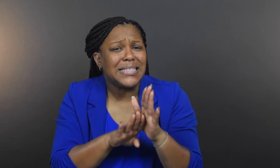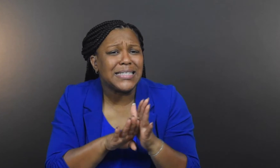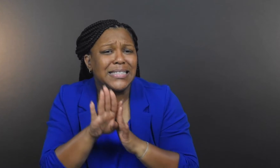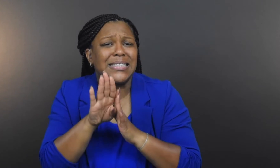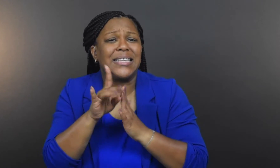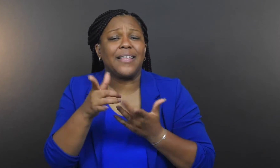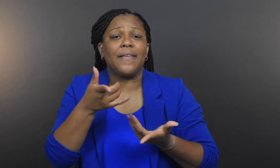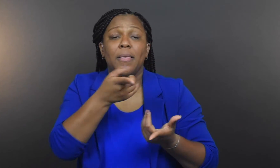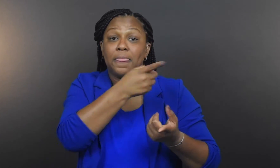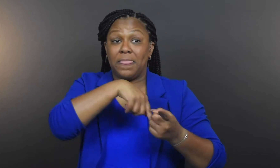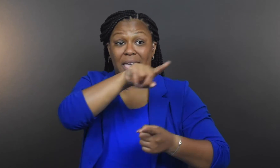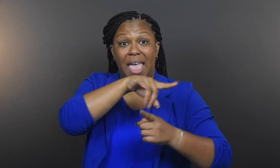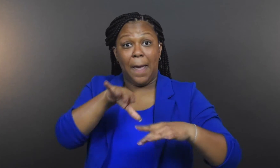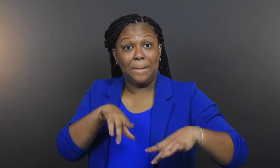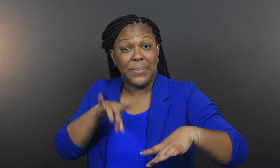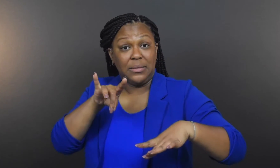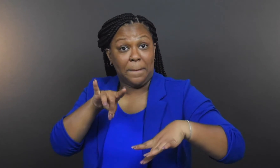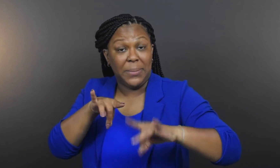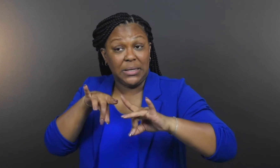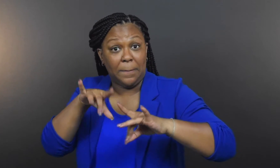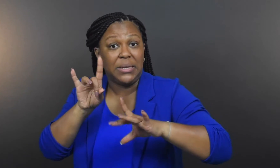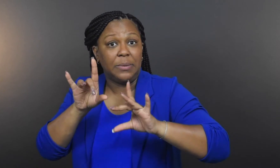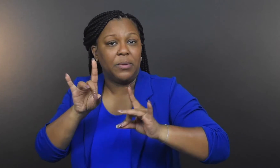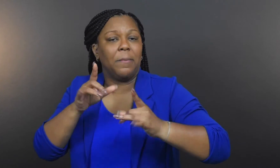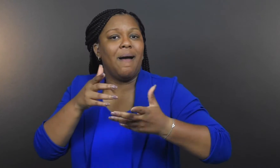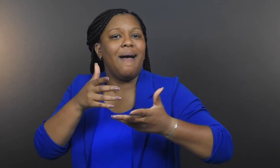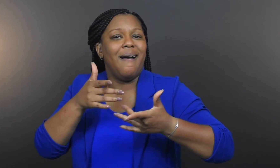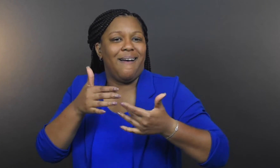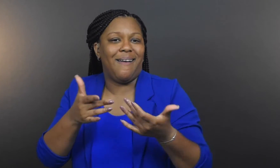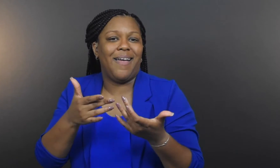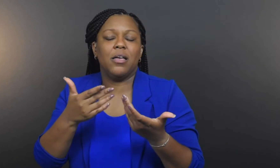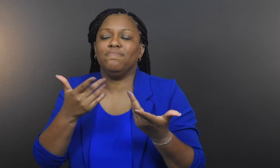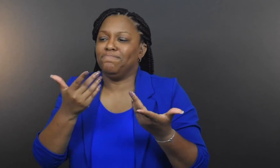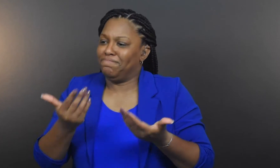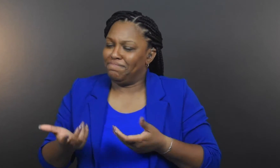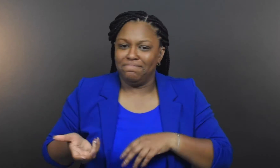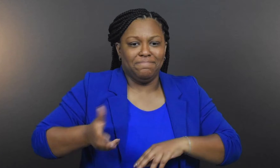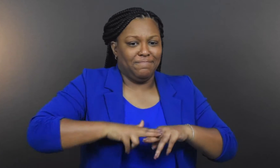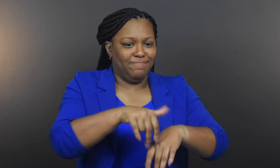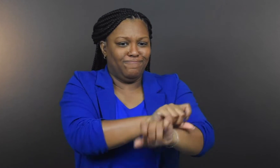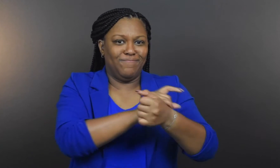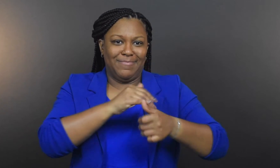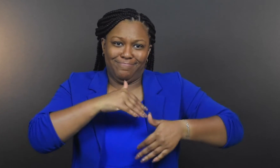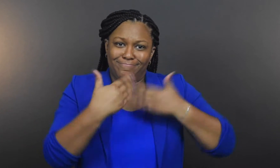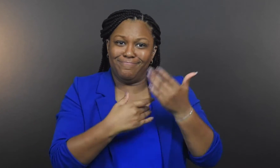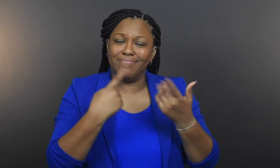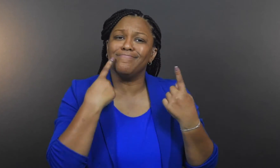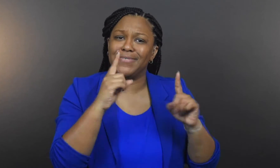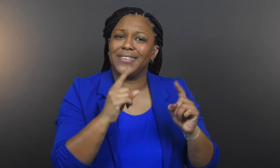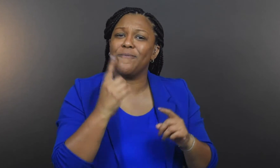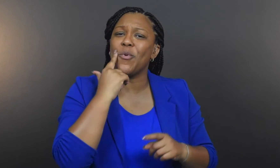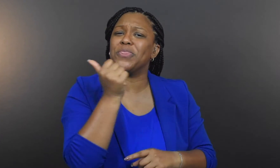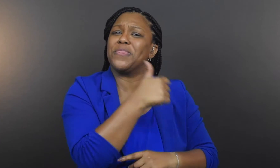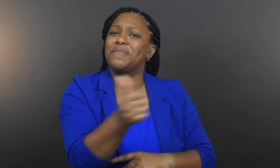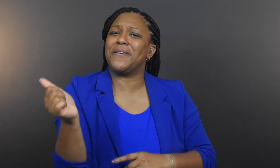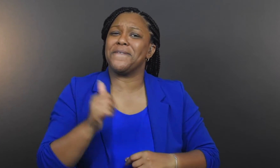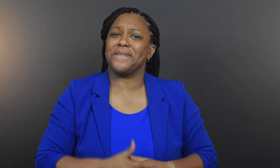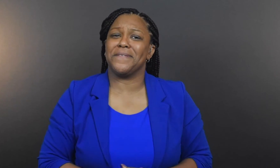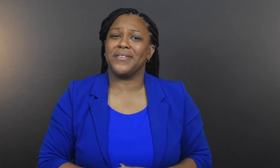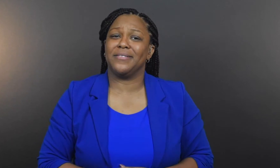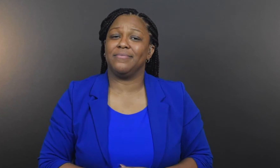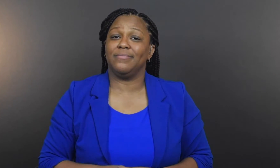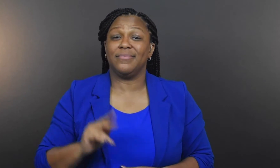it for themselves.”